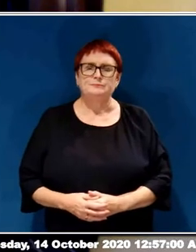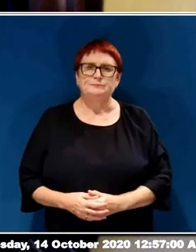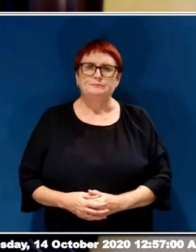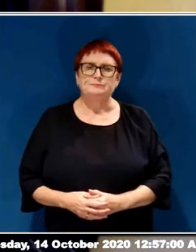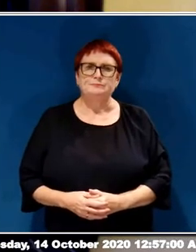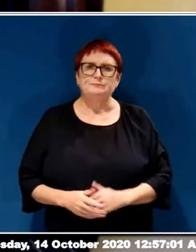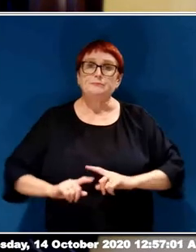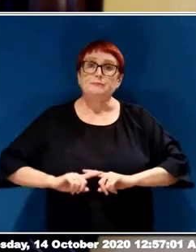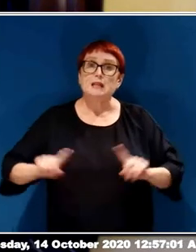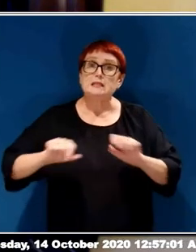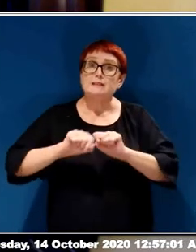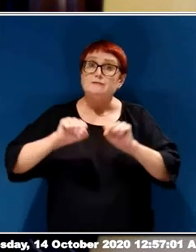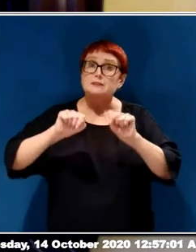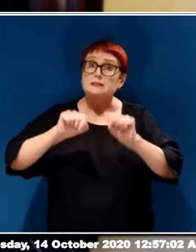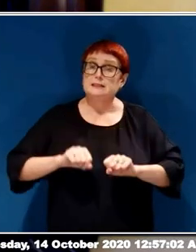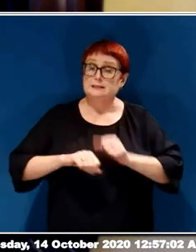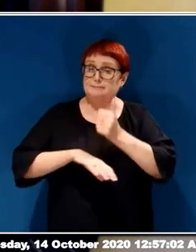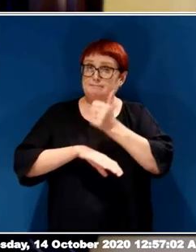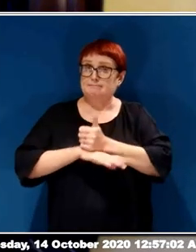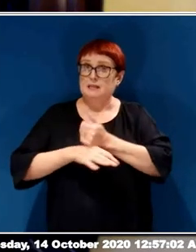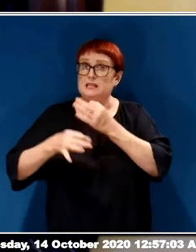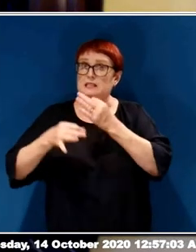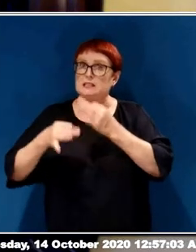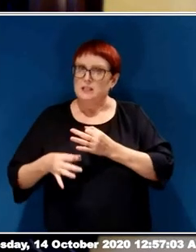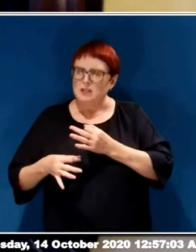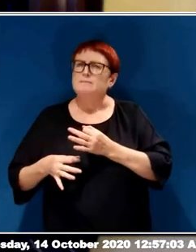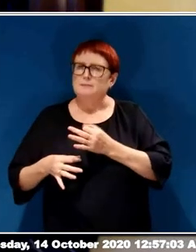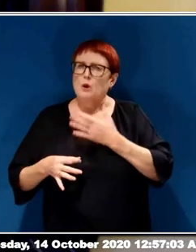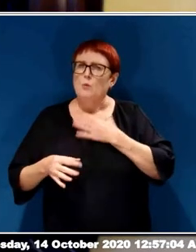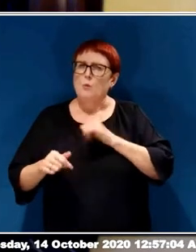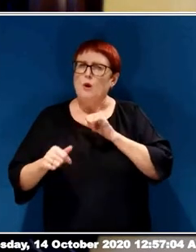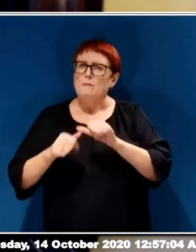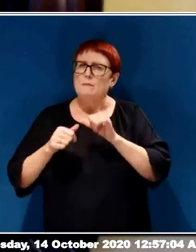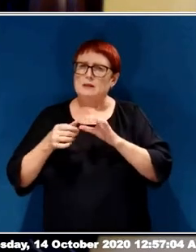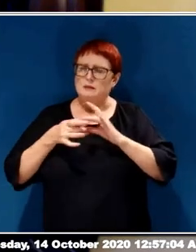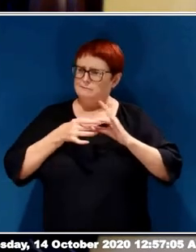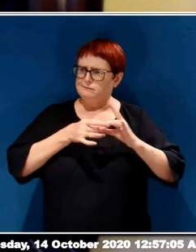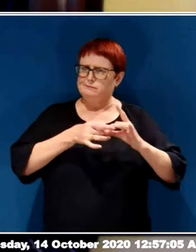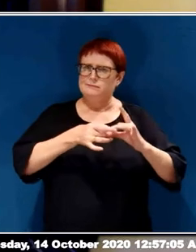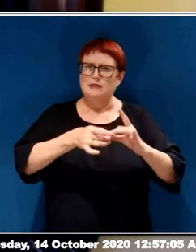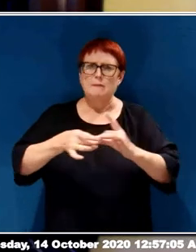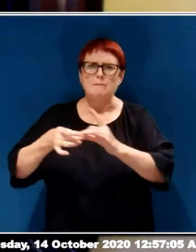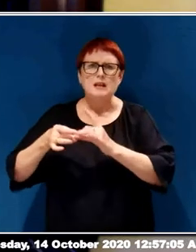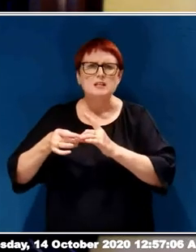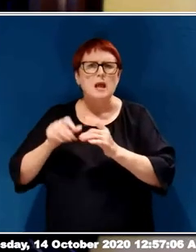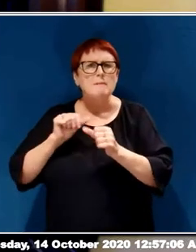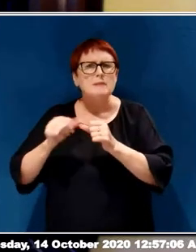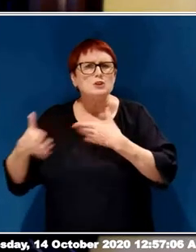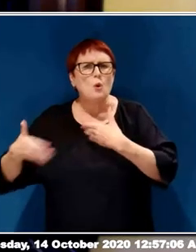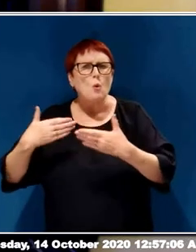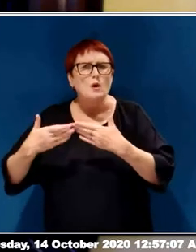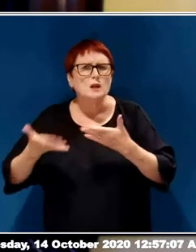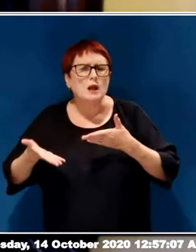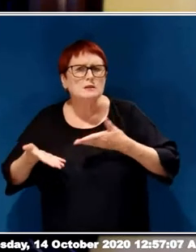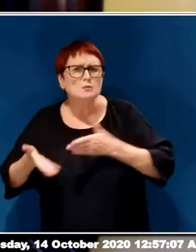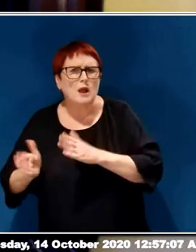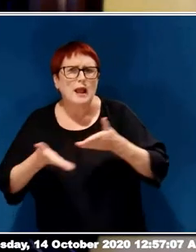coordinated process that relied instead on documentation and data of student